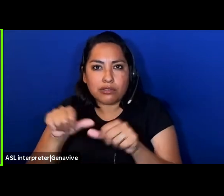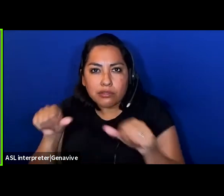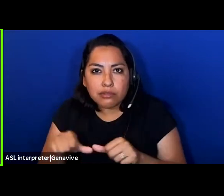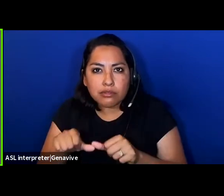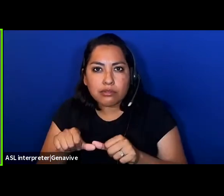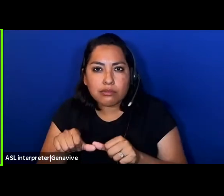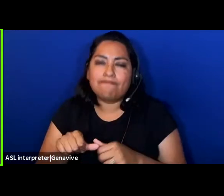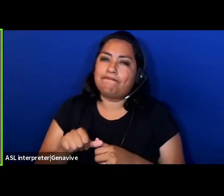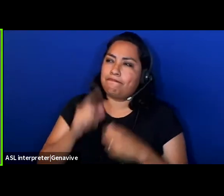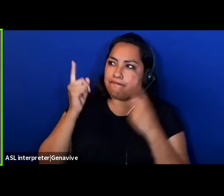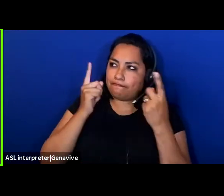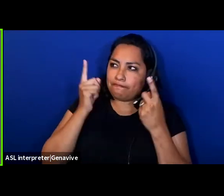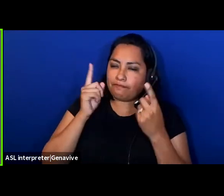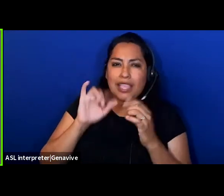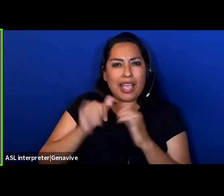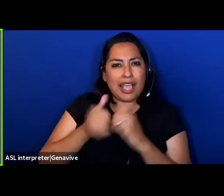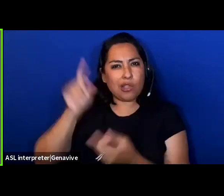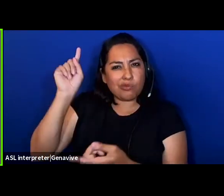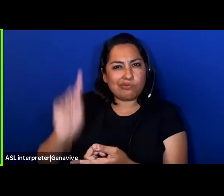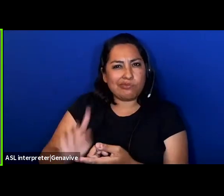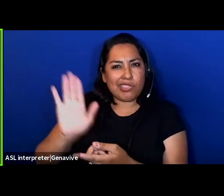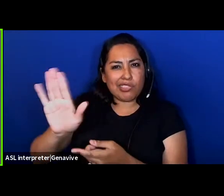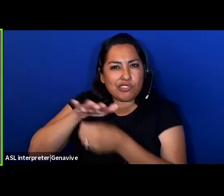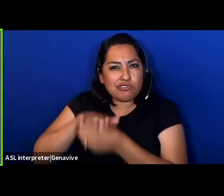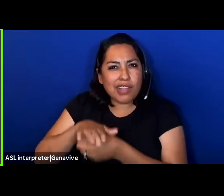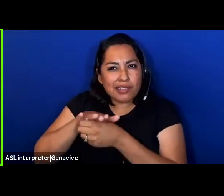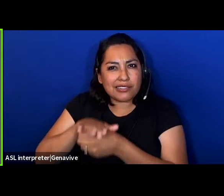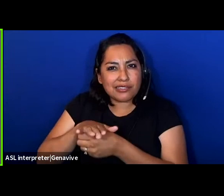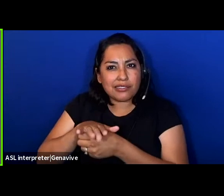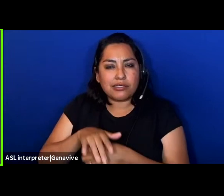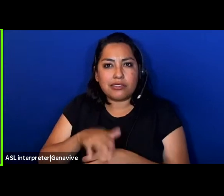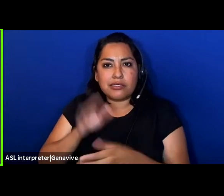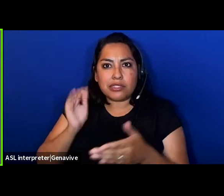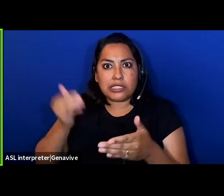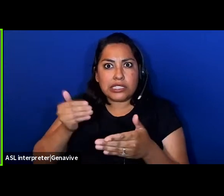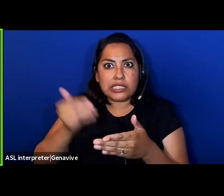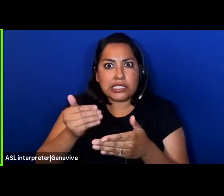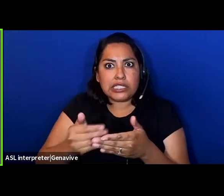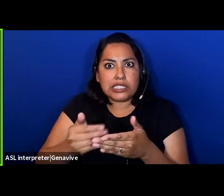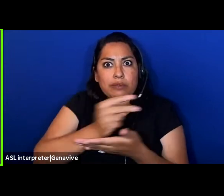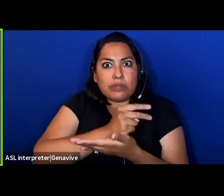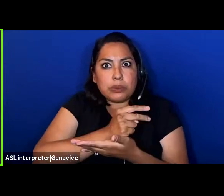stress doesn't change. Maybe it even gets worse in the virtual space and the remote workspace.